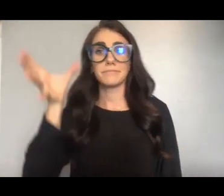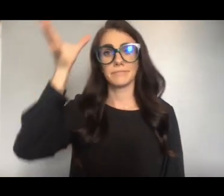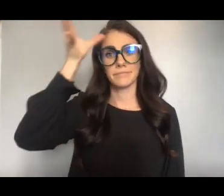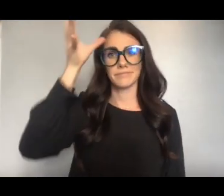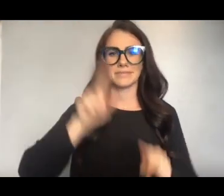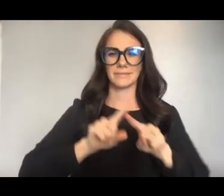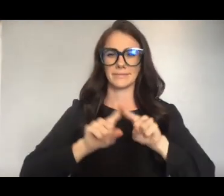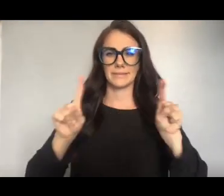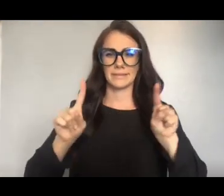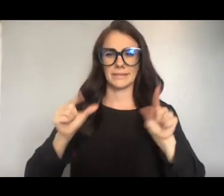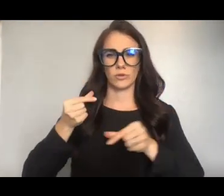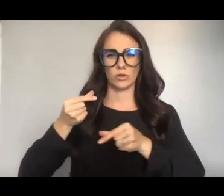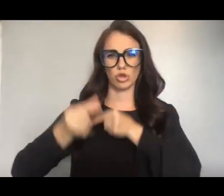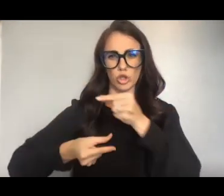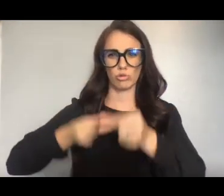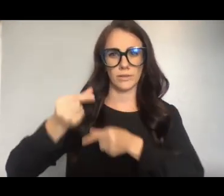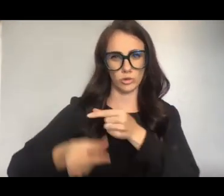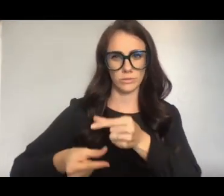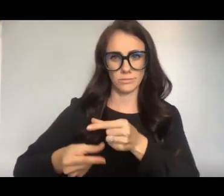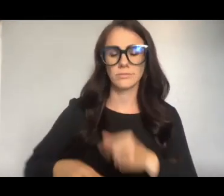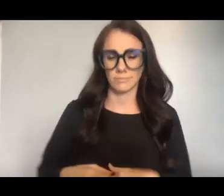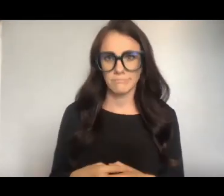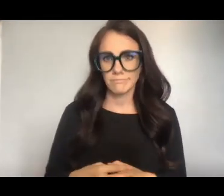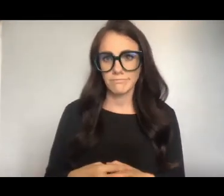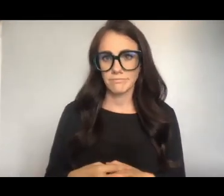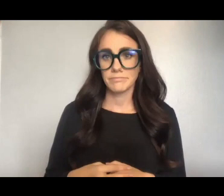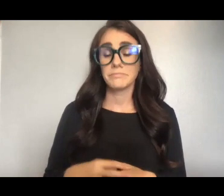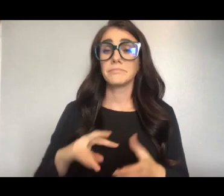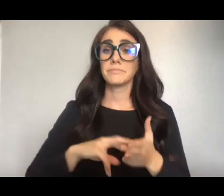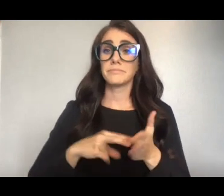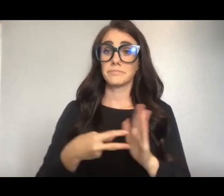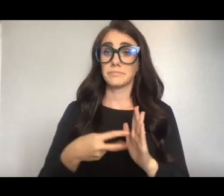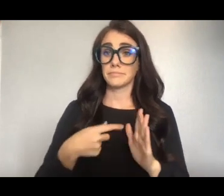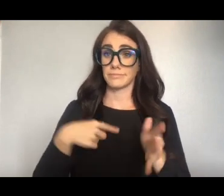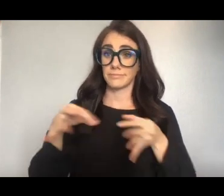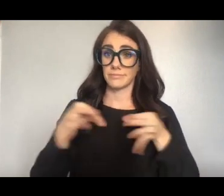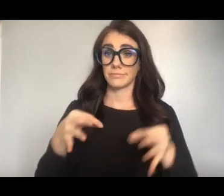because my parents are in a different generation.